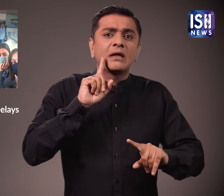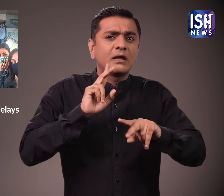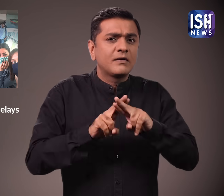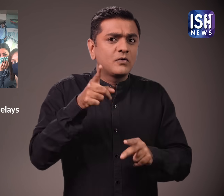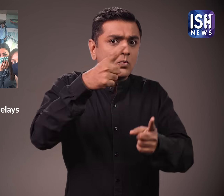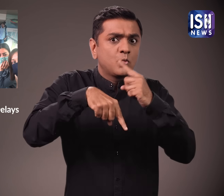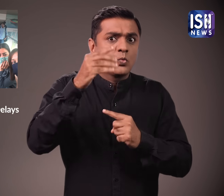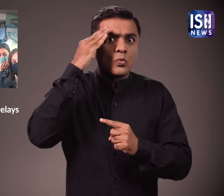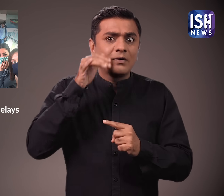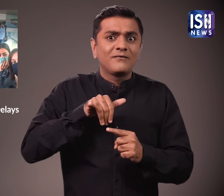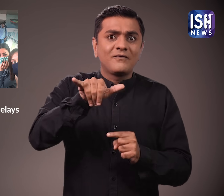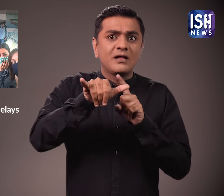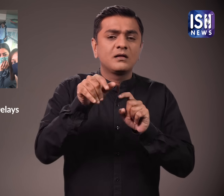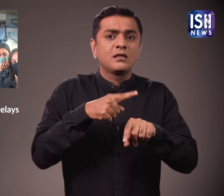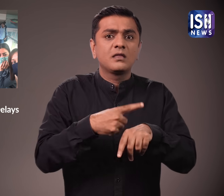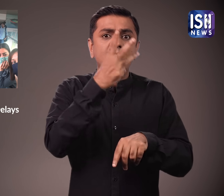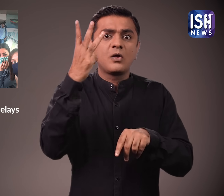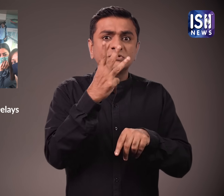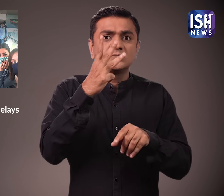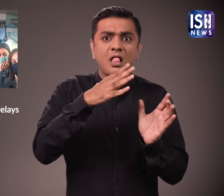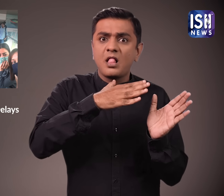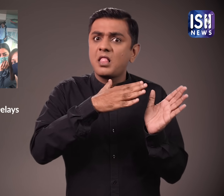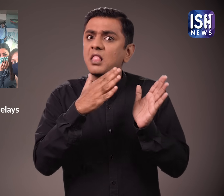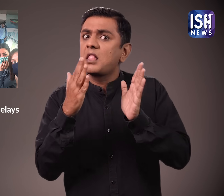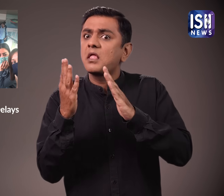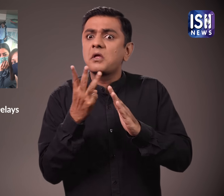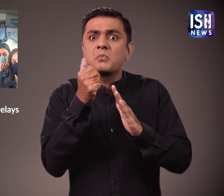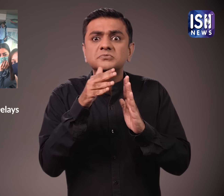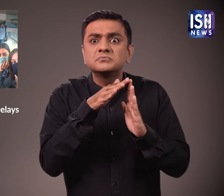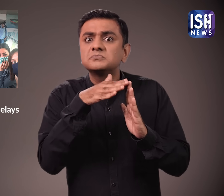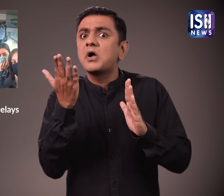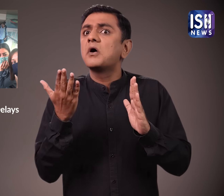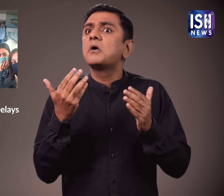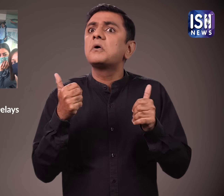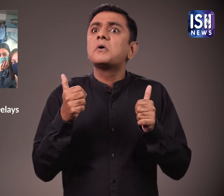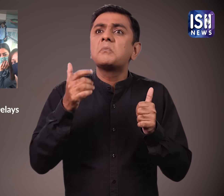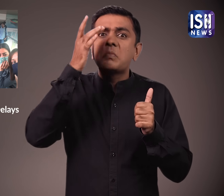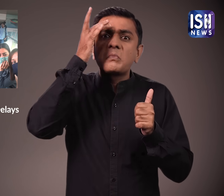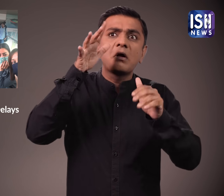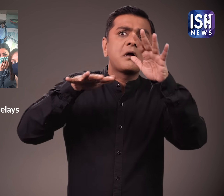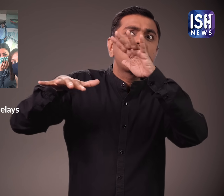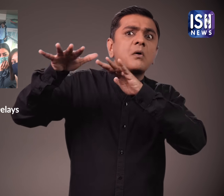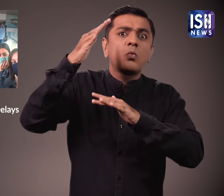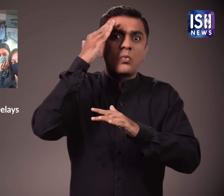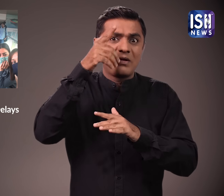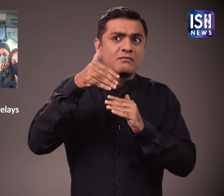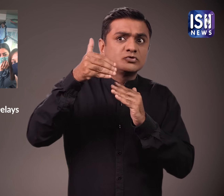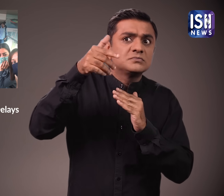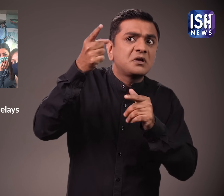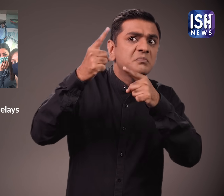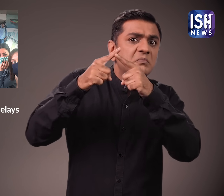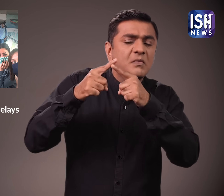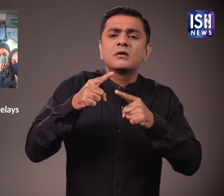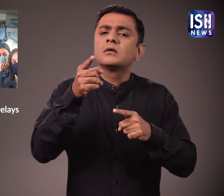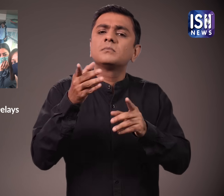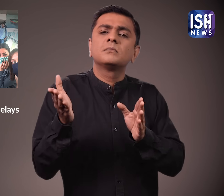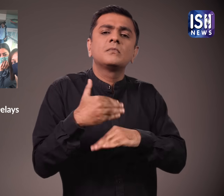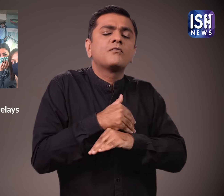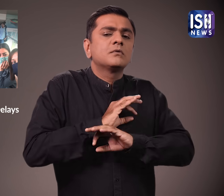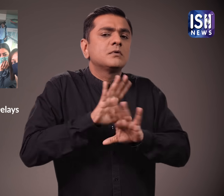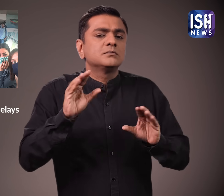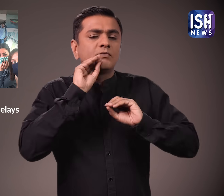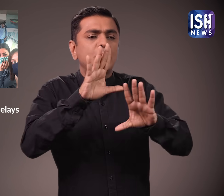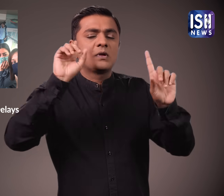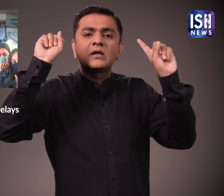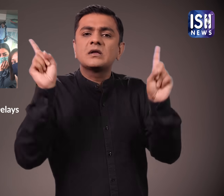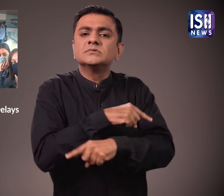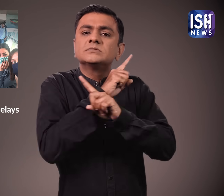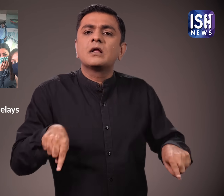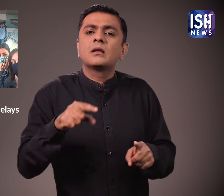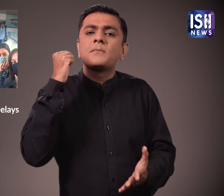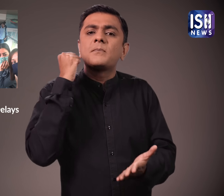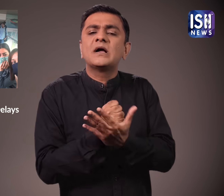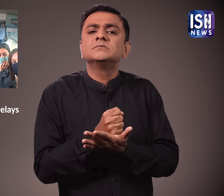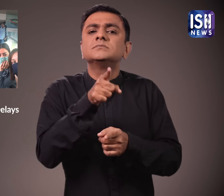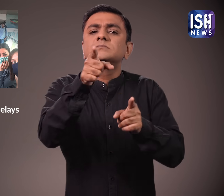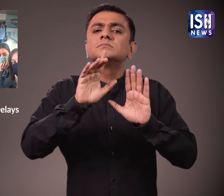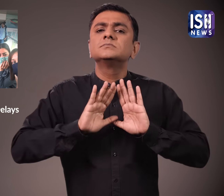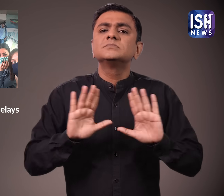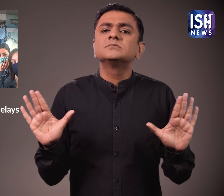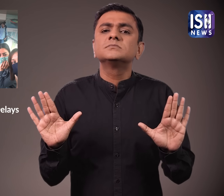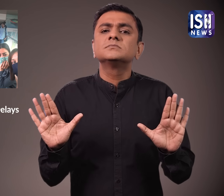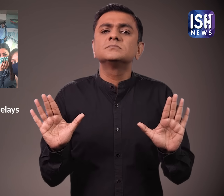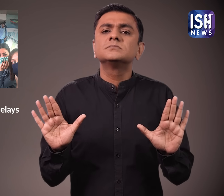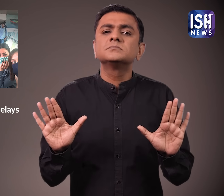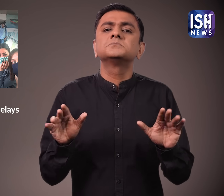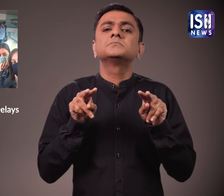If the flights are expected to be delayed by over three hours, the flight should be cancelled in advanced.